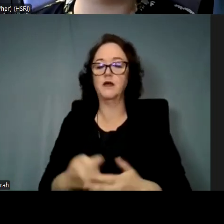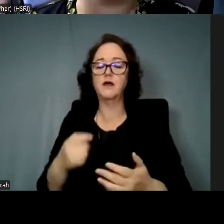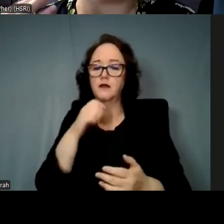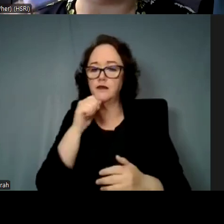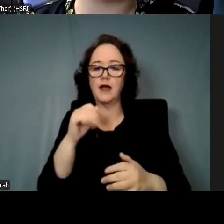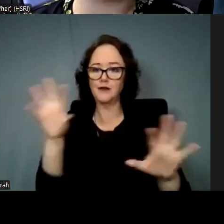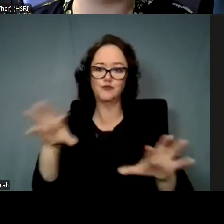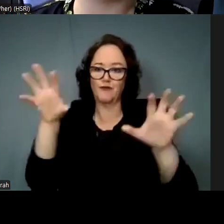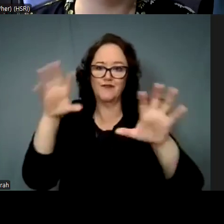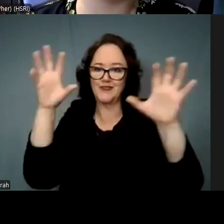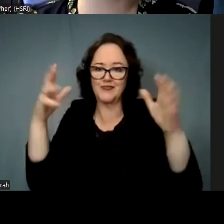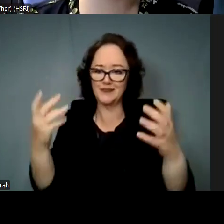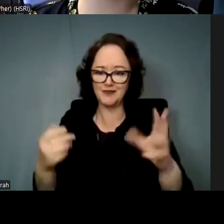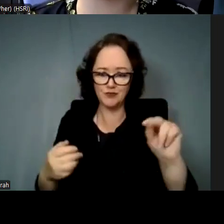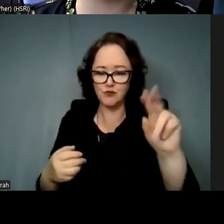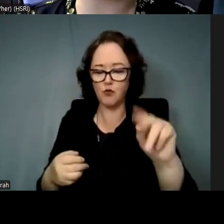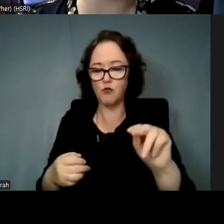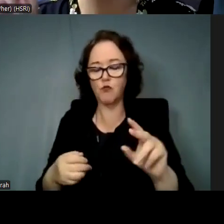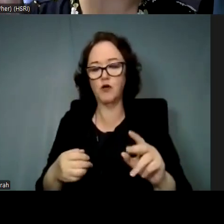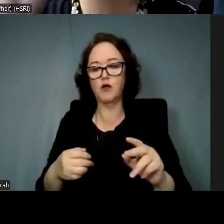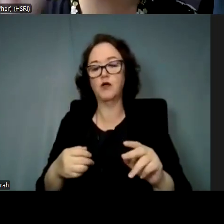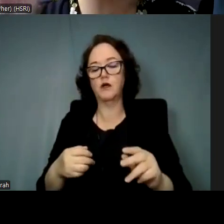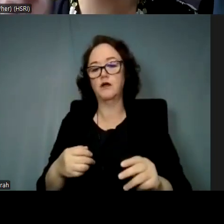what I hear back is like, oh, those are considered luxury